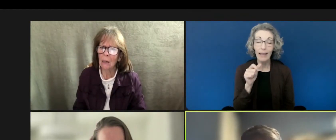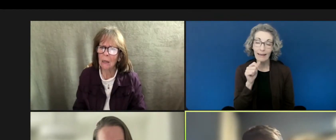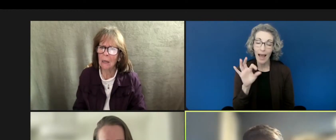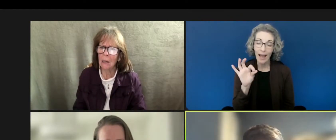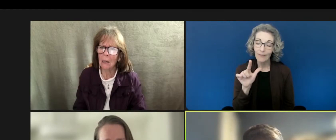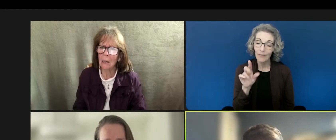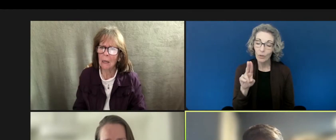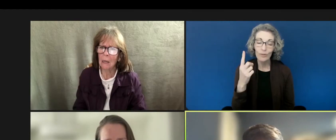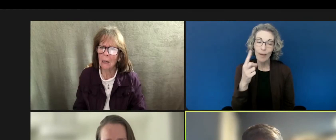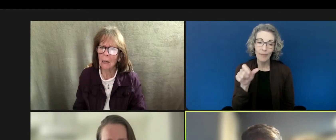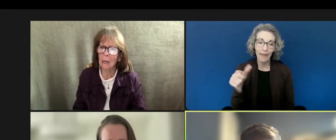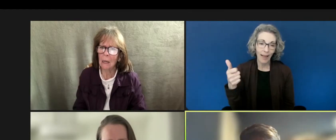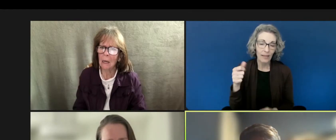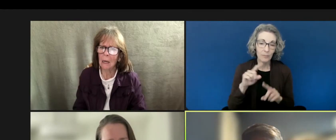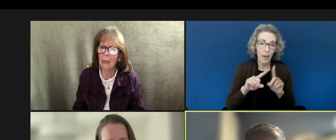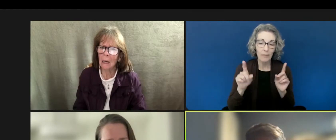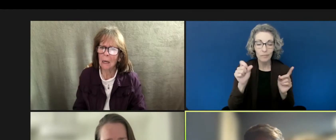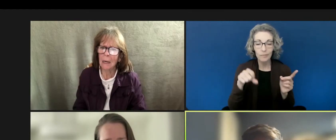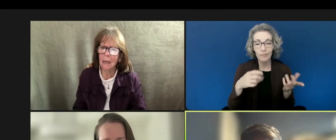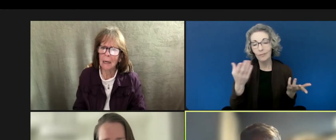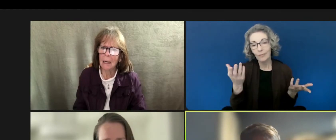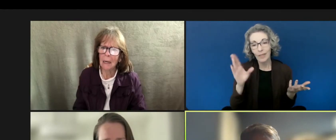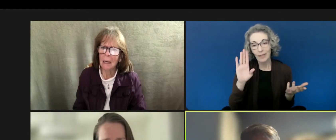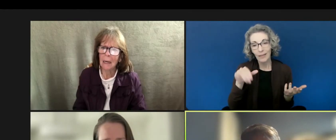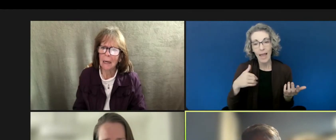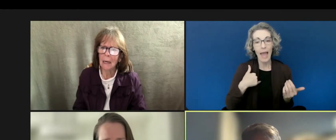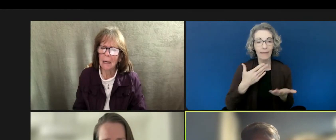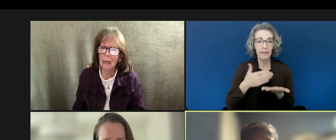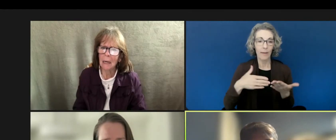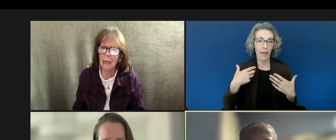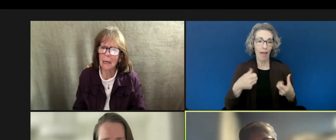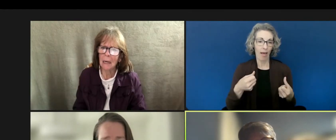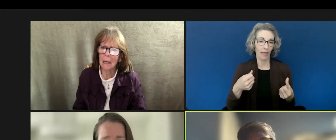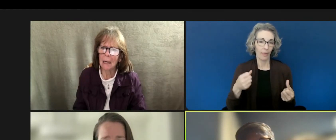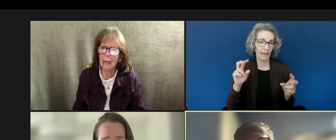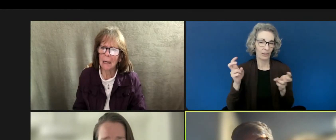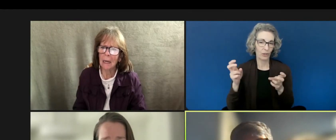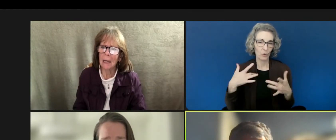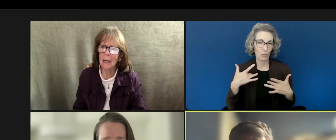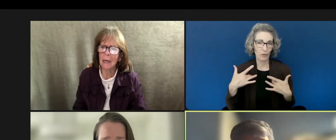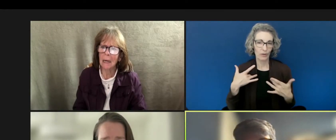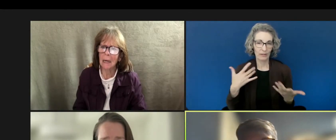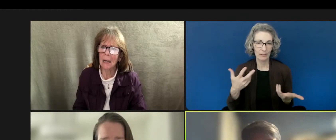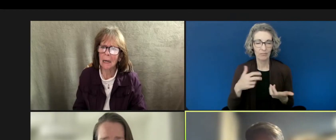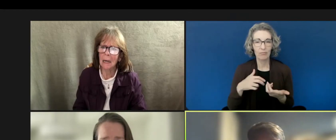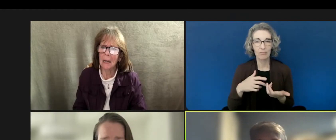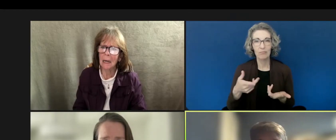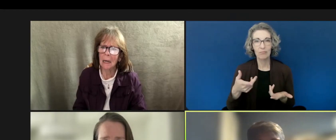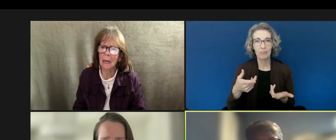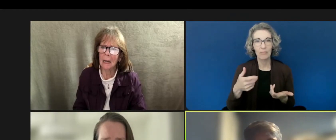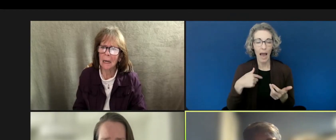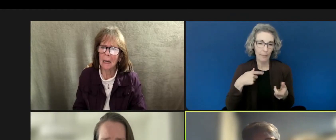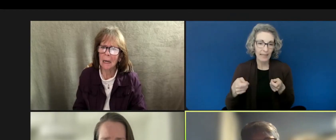But then, yeah, well, I've got some health issues that I'm dealing with, but yeah, I'm okay.